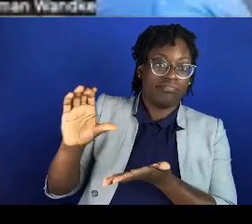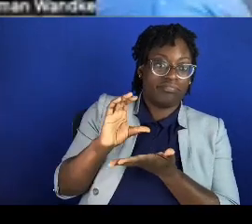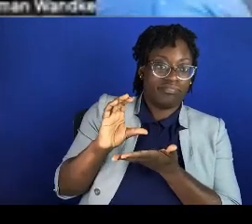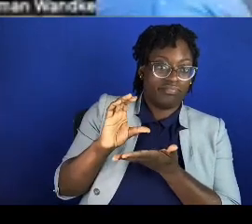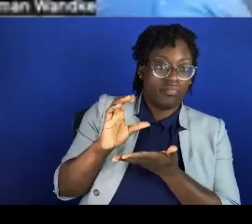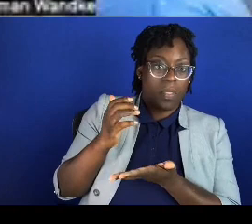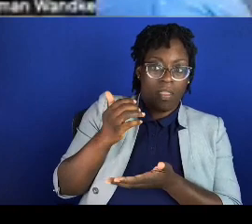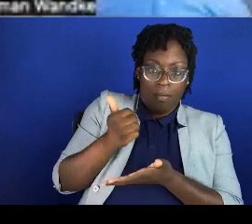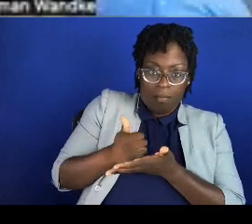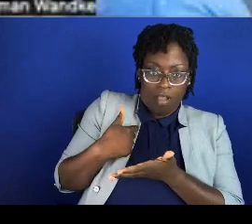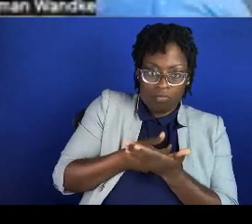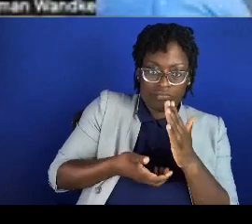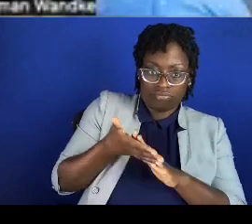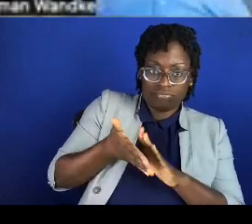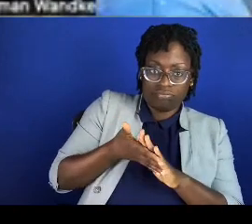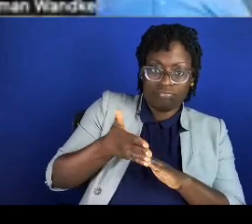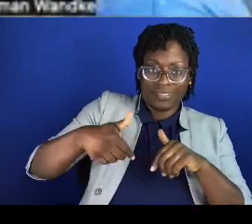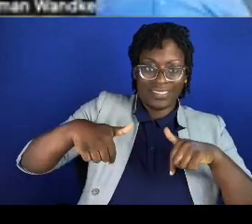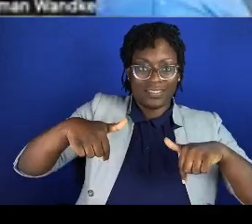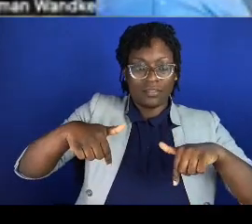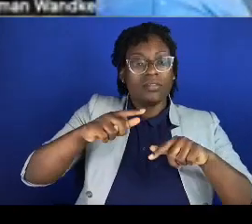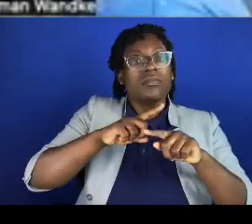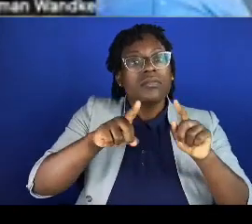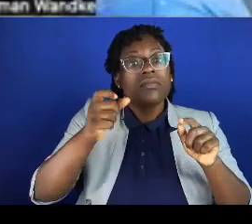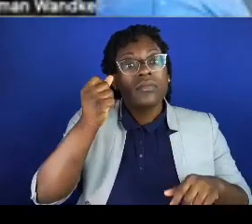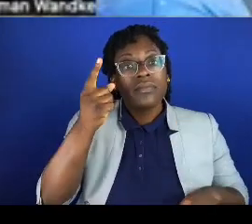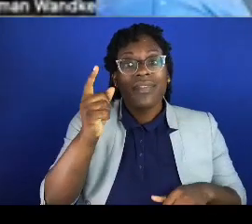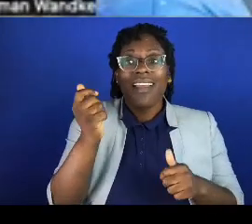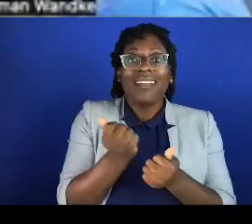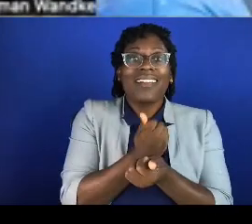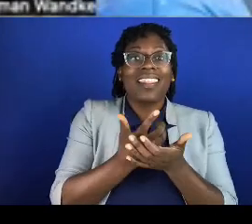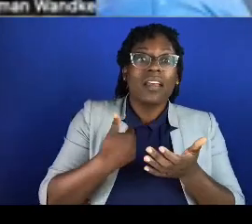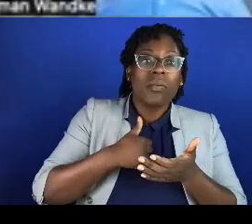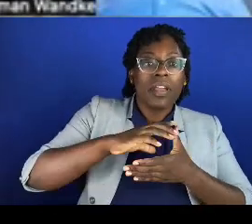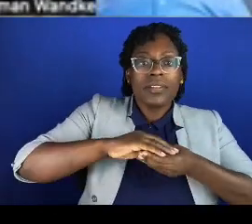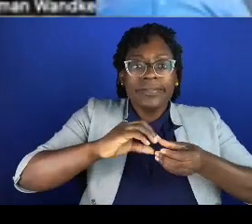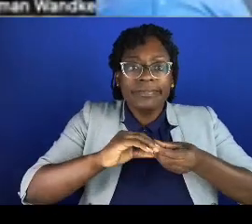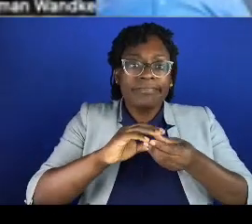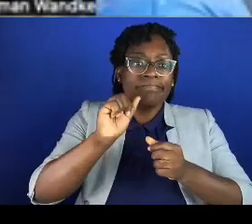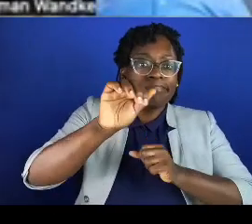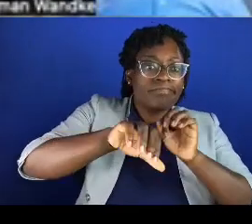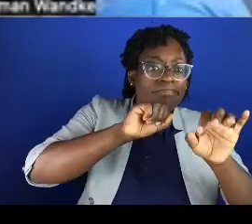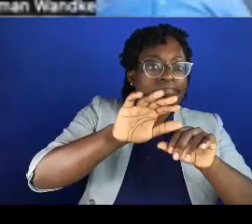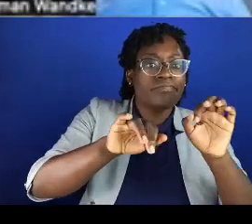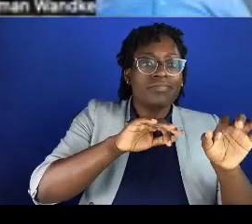opinions, conclusions, and recommendations expressed here are those of the authors and